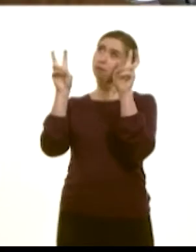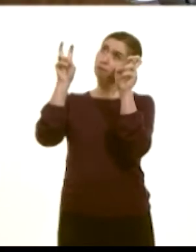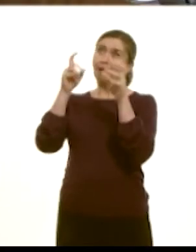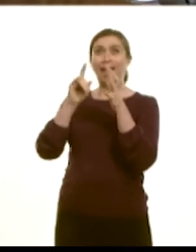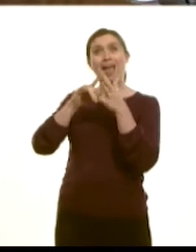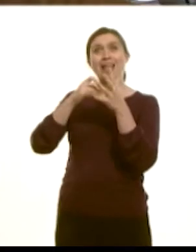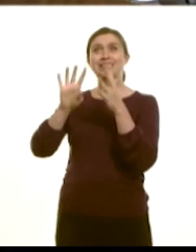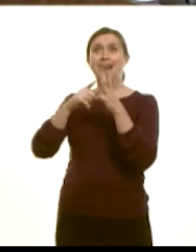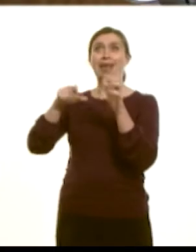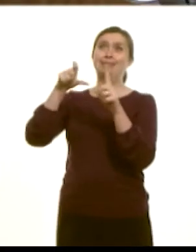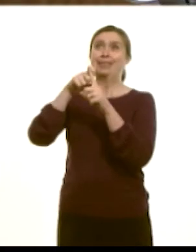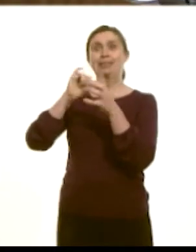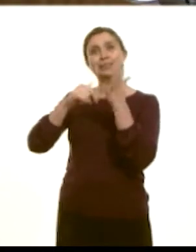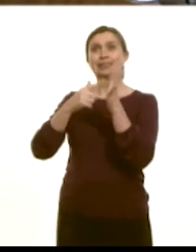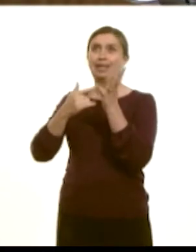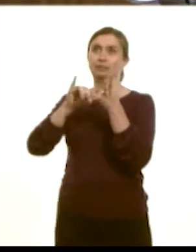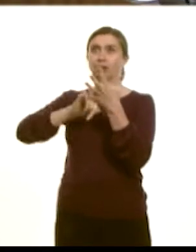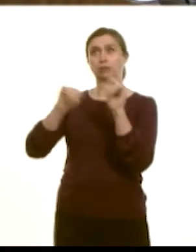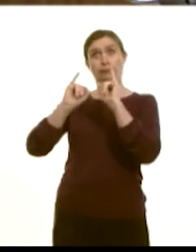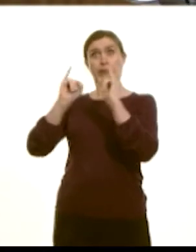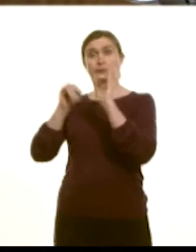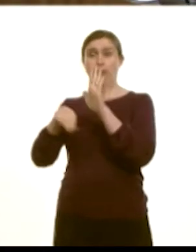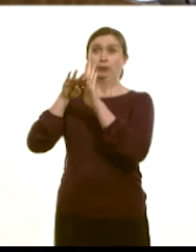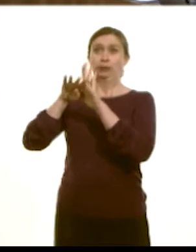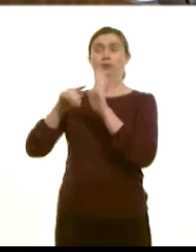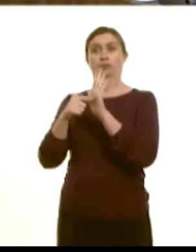Carwyn Jones: You see, this is the main difference between us and him: when we see a problem,